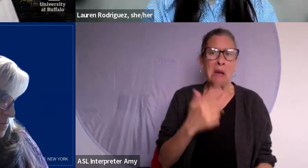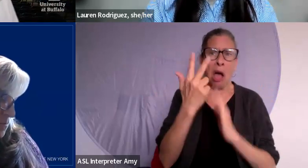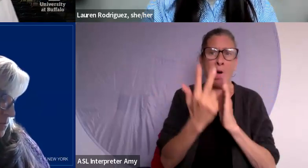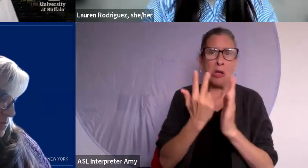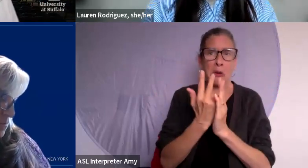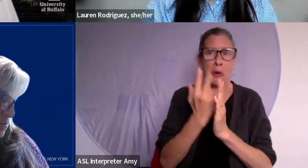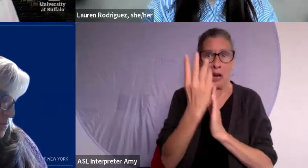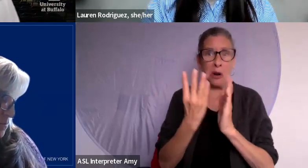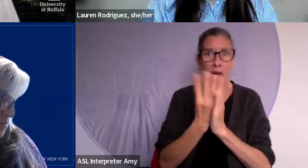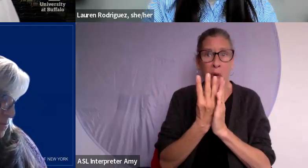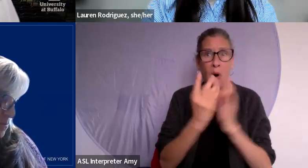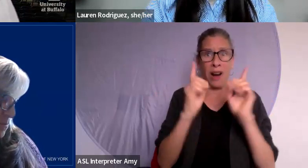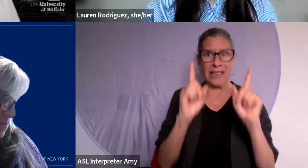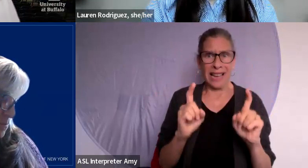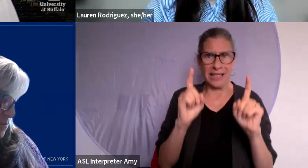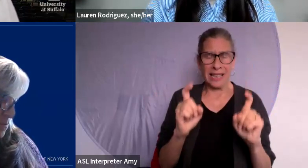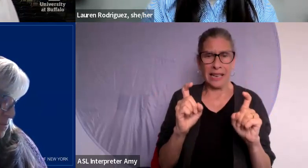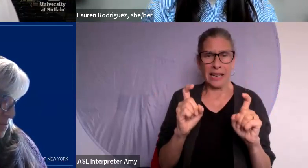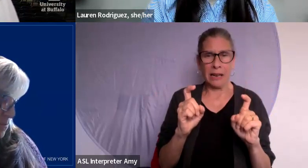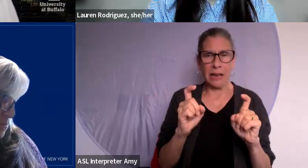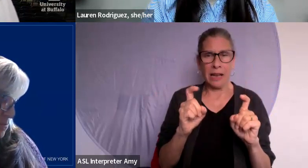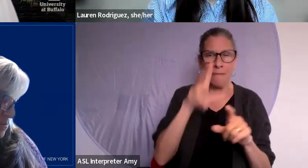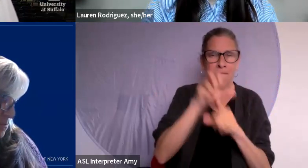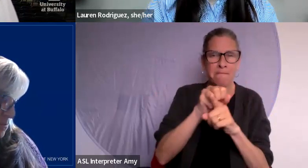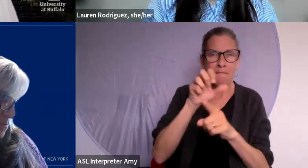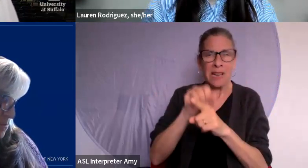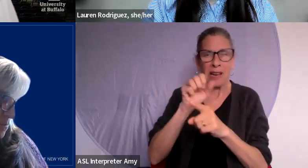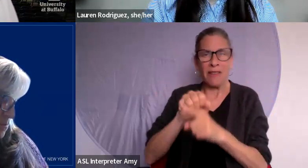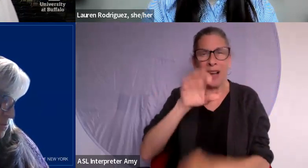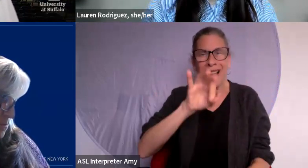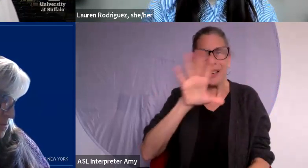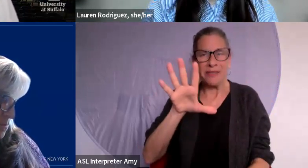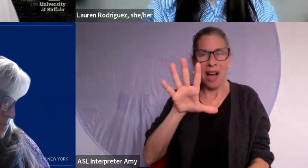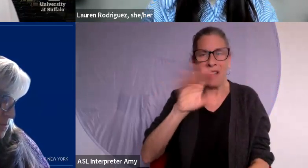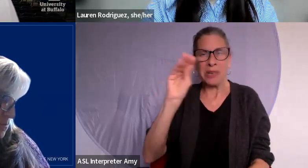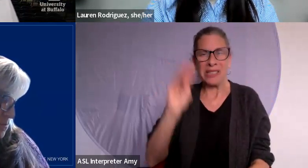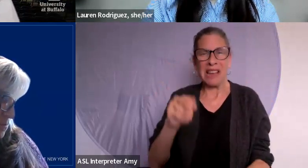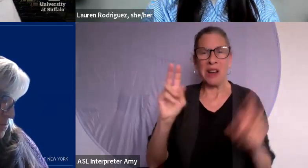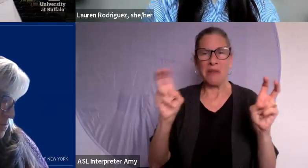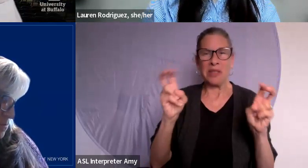testing. And I can find 90 to 95% of the issues that grows